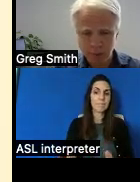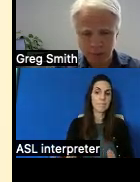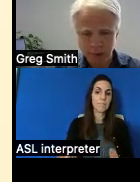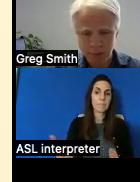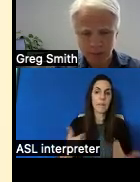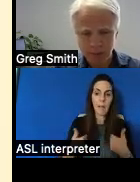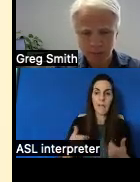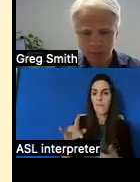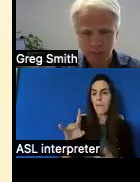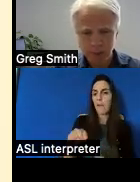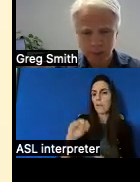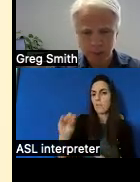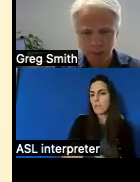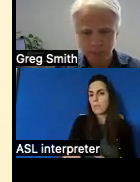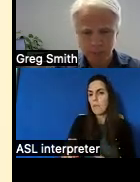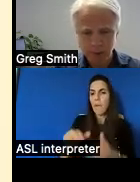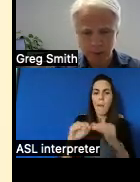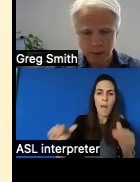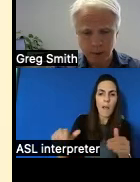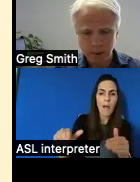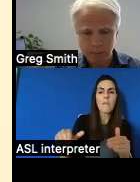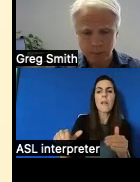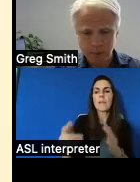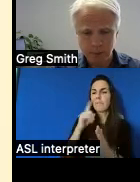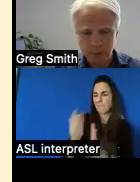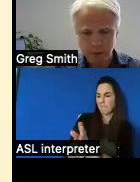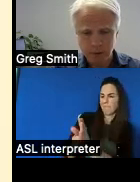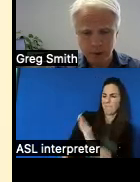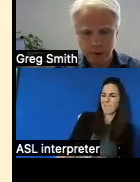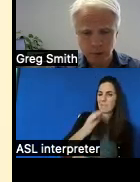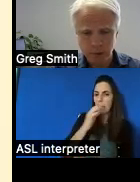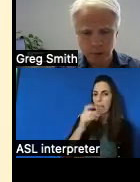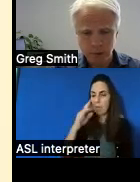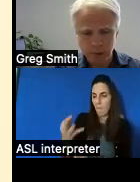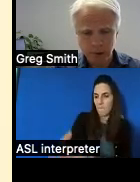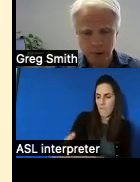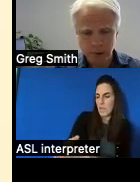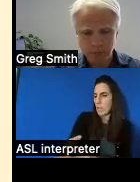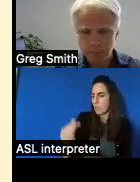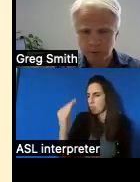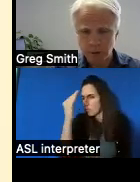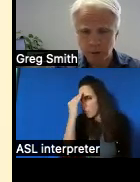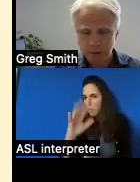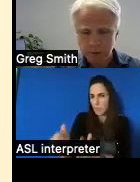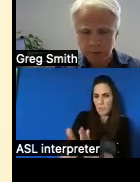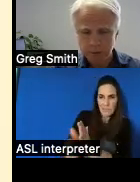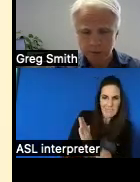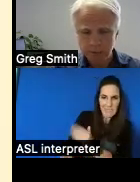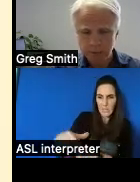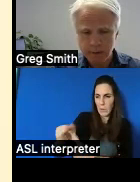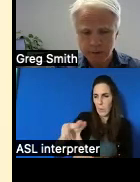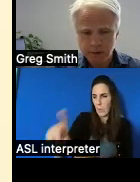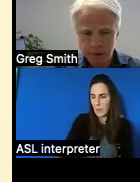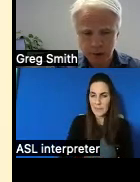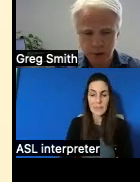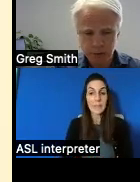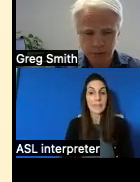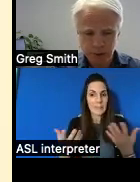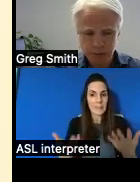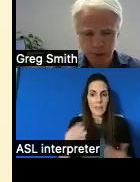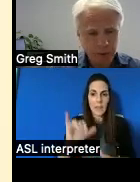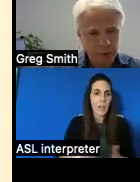of a competent level um on a financial literacy quiz um so this is you know a fundamental area